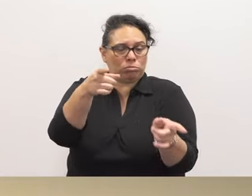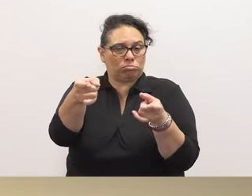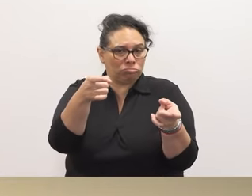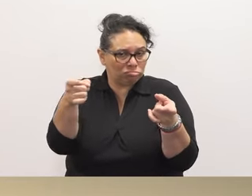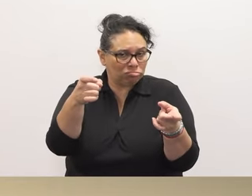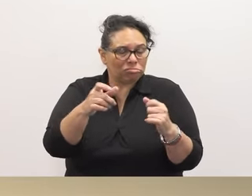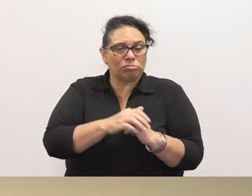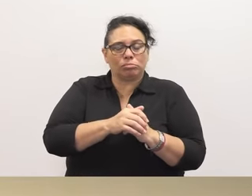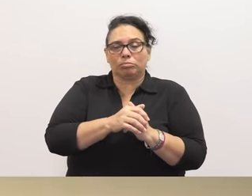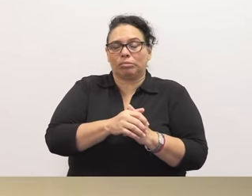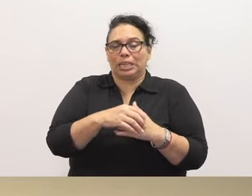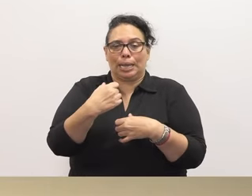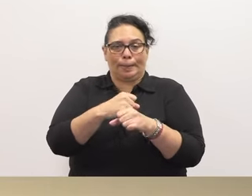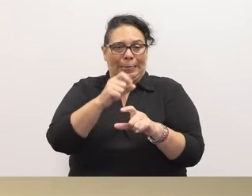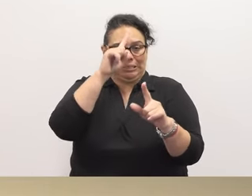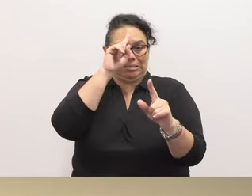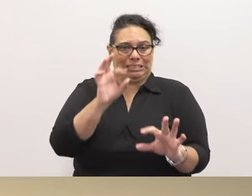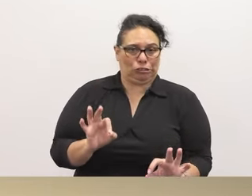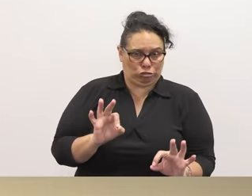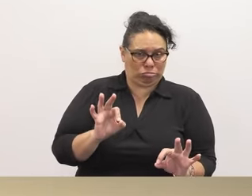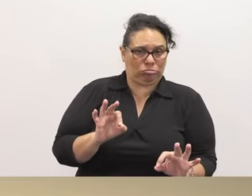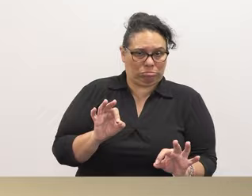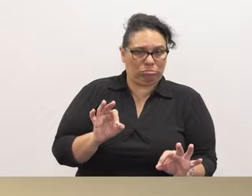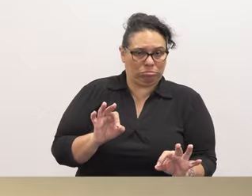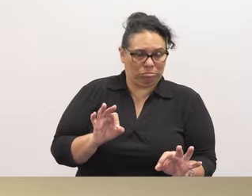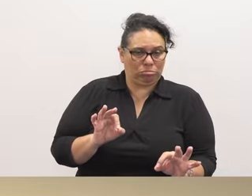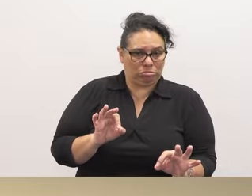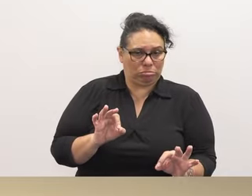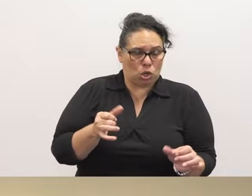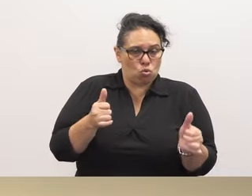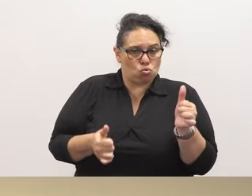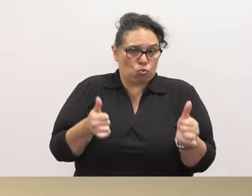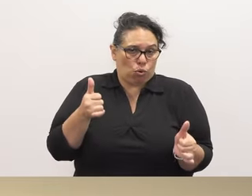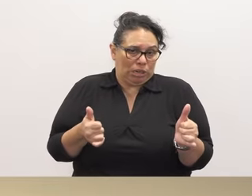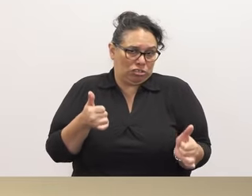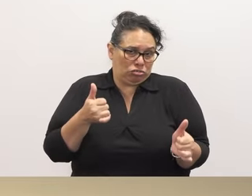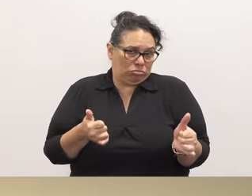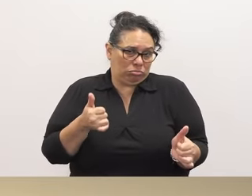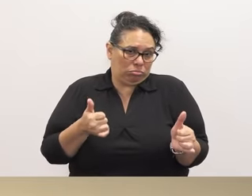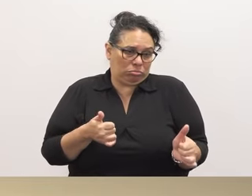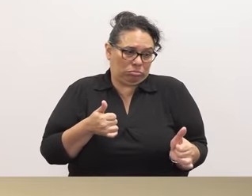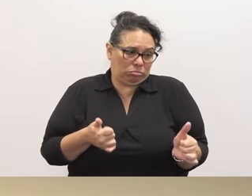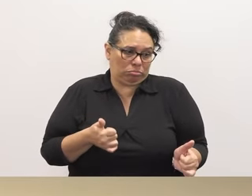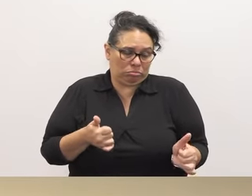and then make some decisions about which, if any of these make the most sense